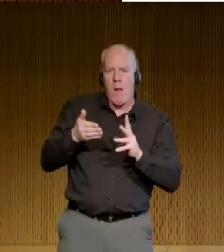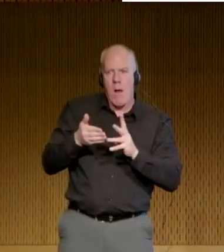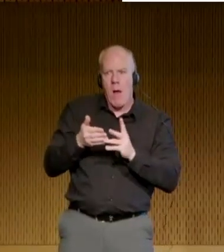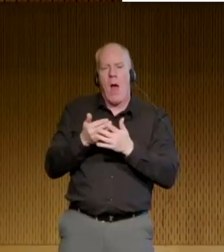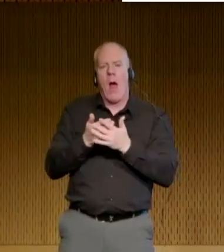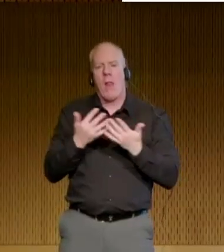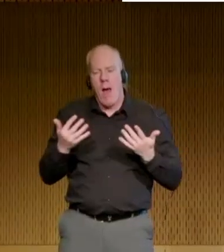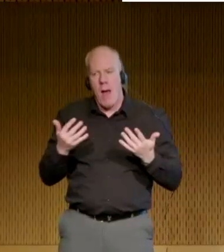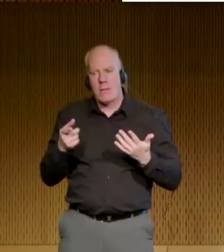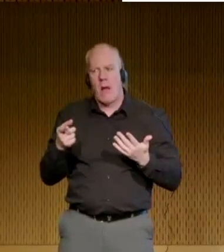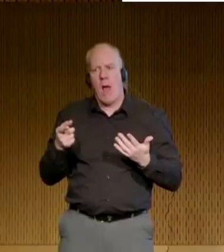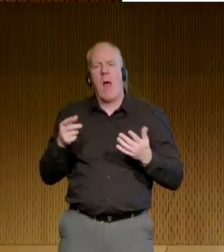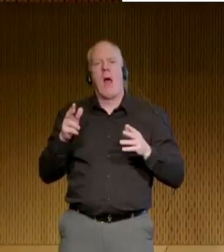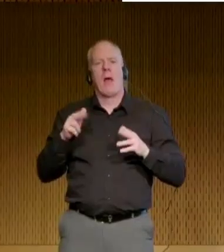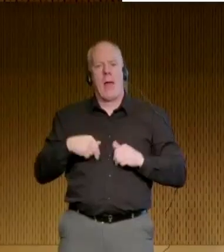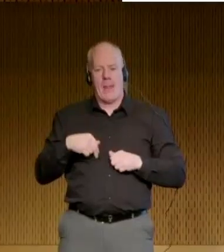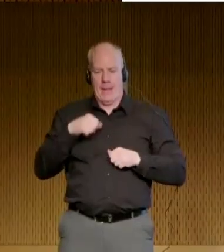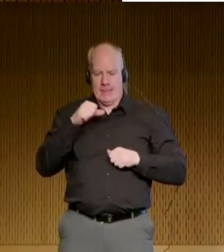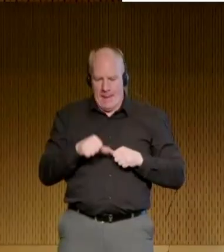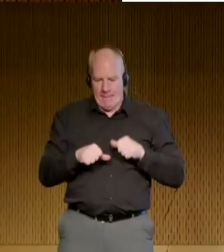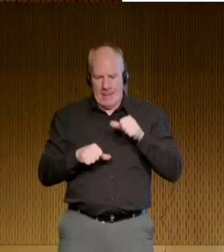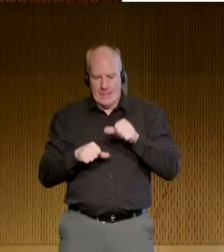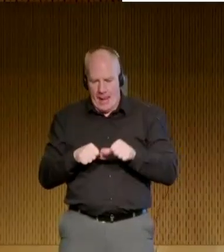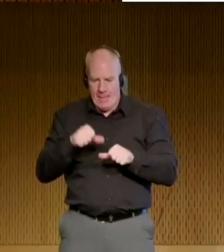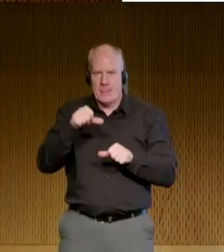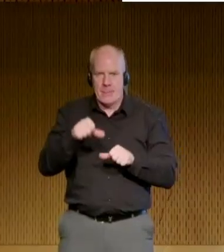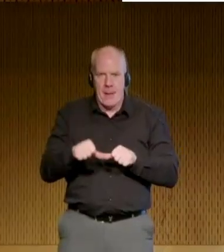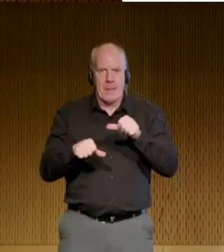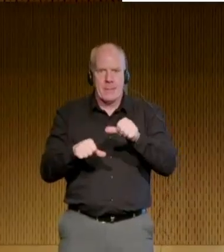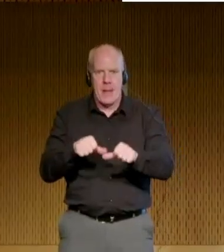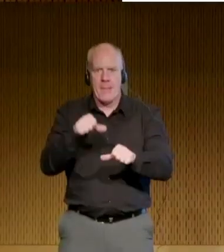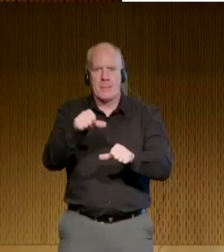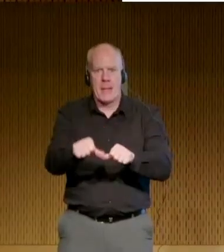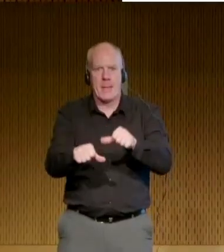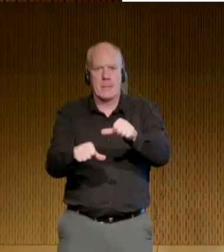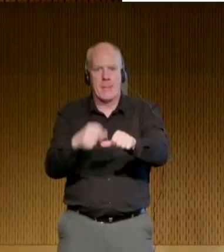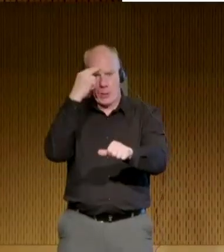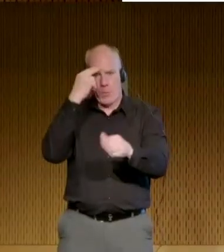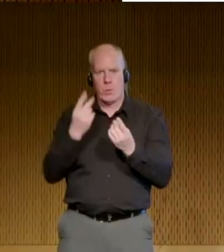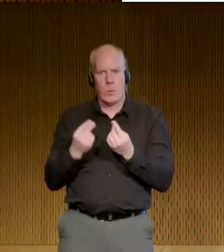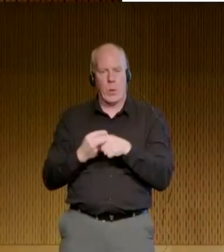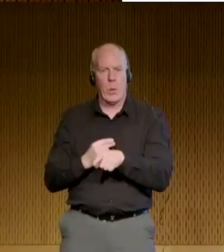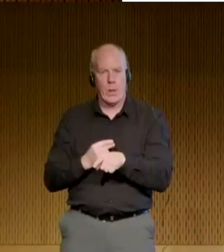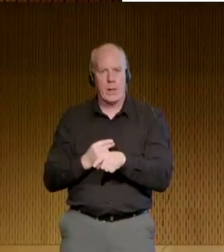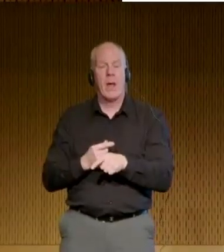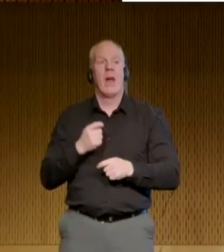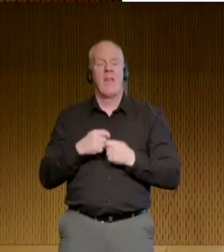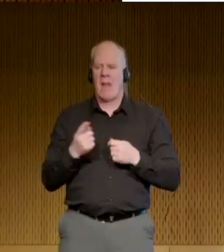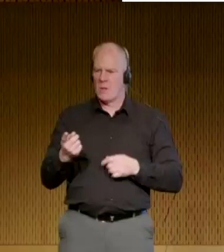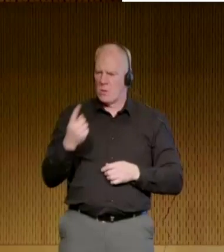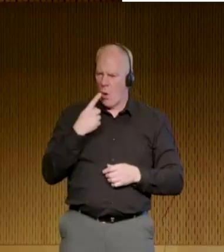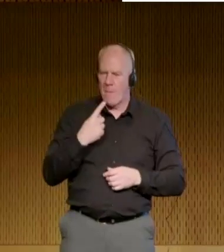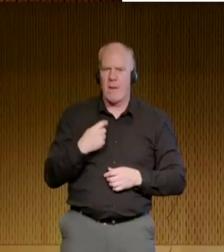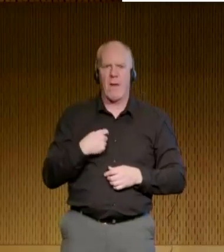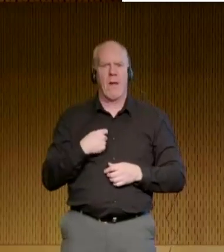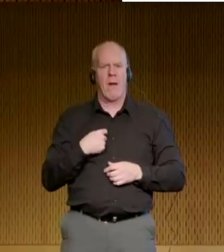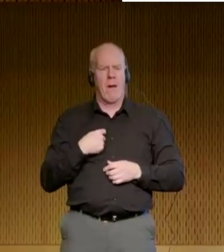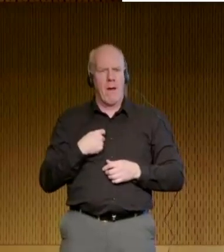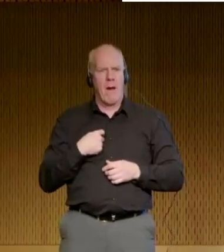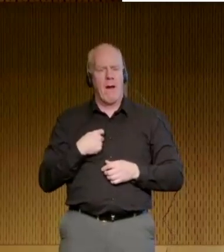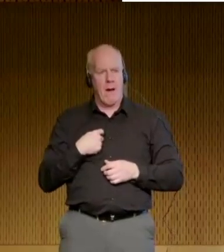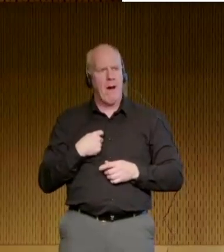order that he could take it step by step. And it came to pass that he said to me one day, "I think